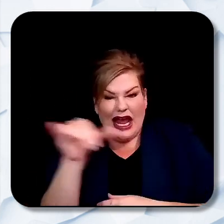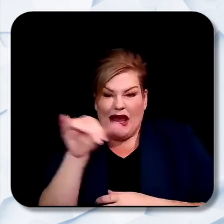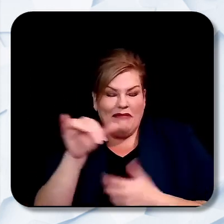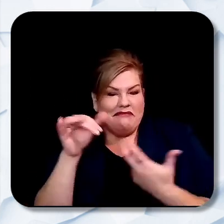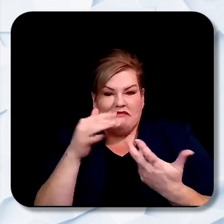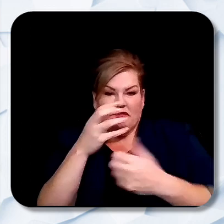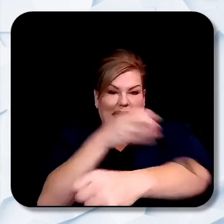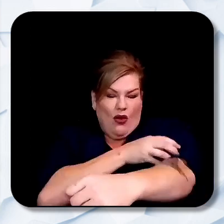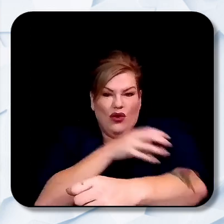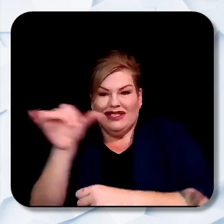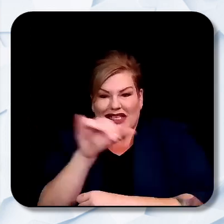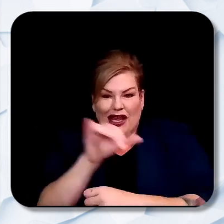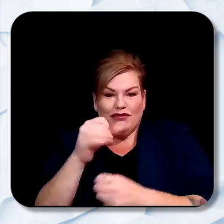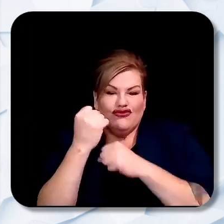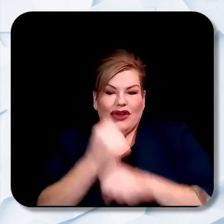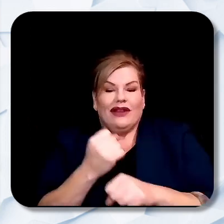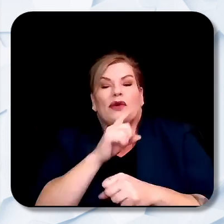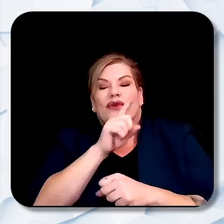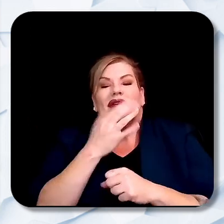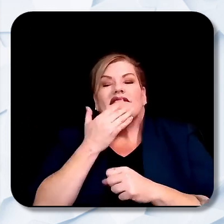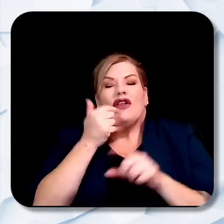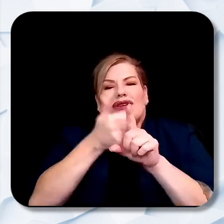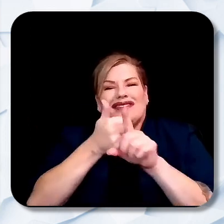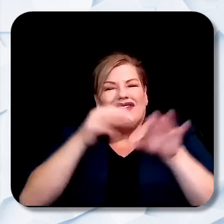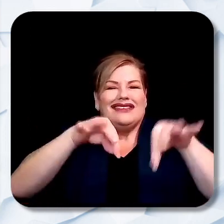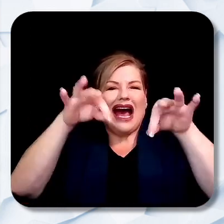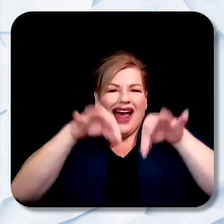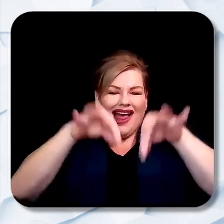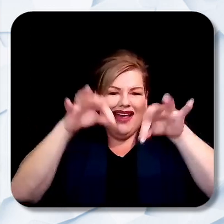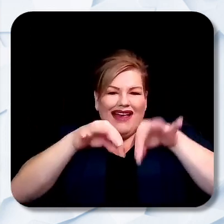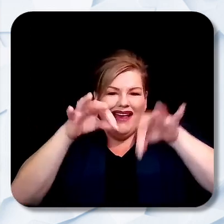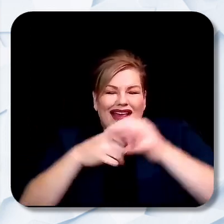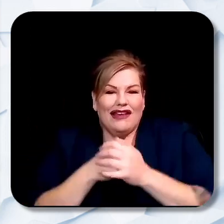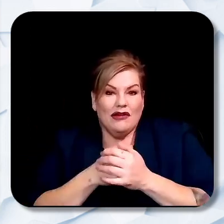It's really just a die. But the colors are bright, and maybe more visually appealing.